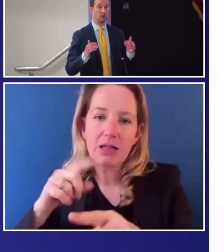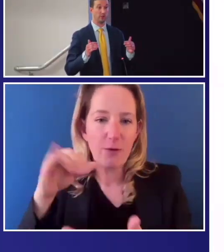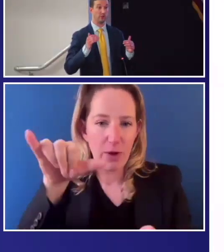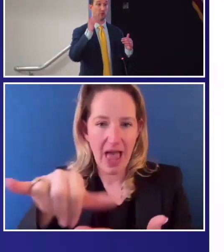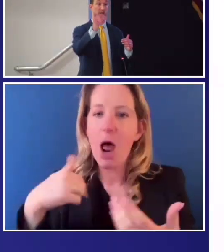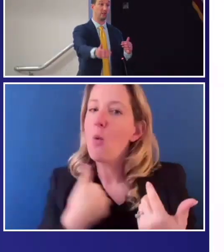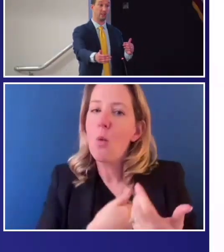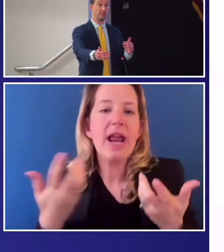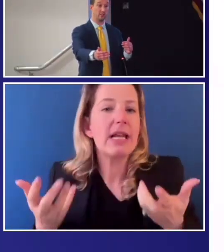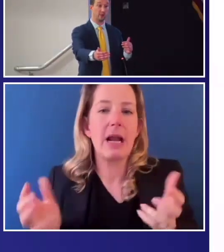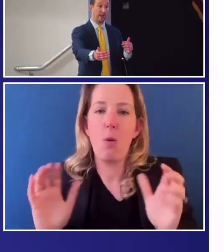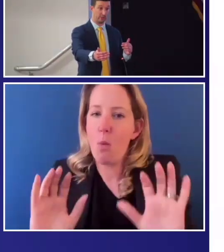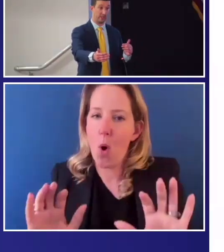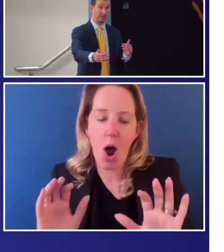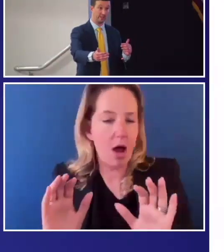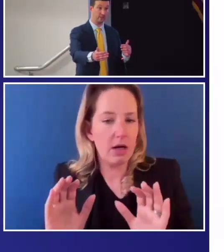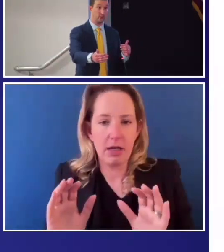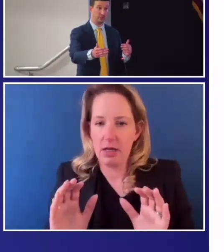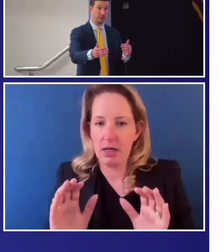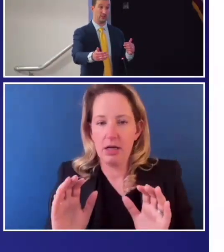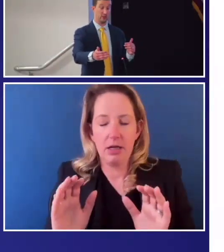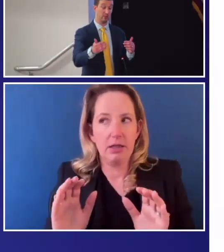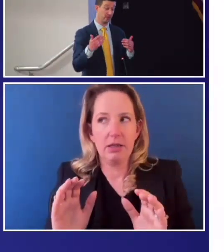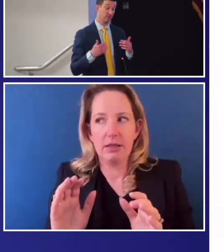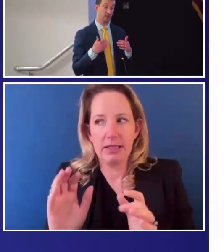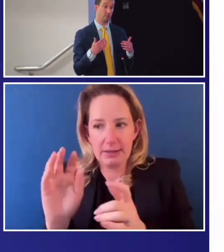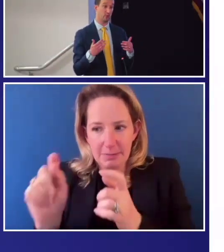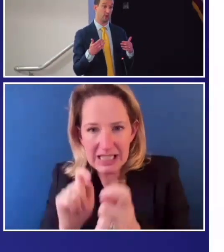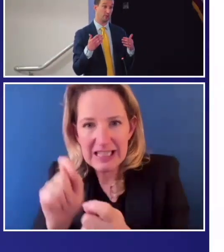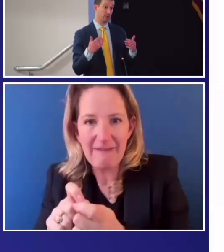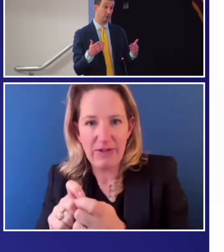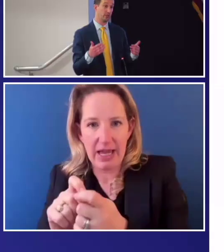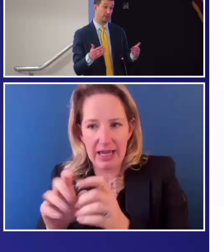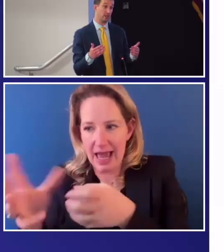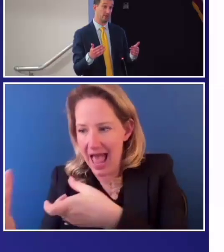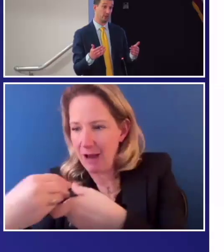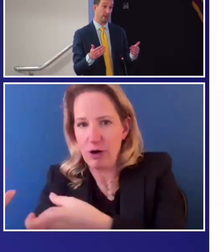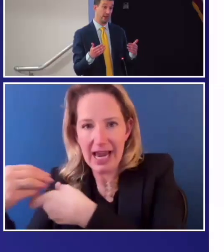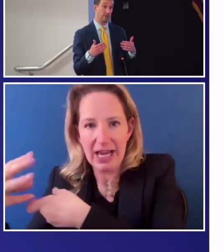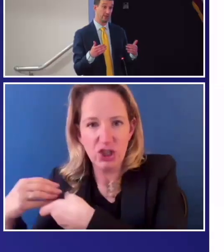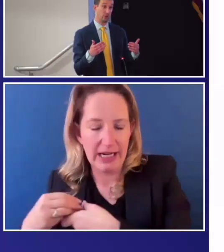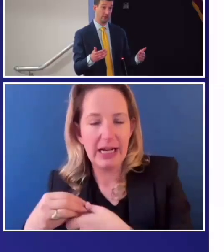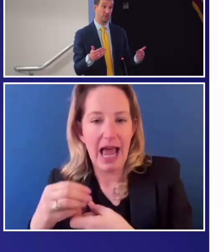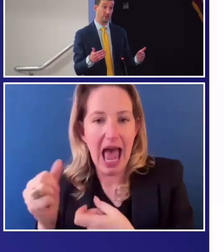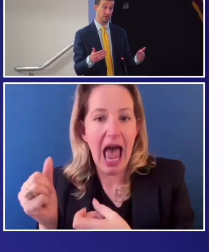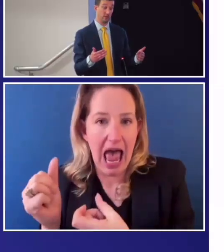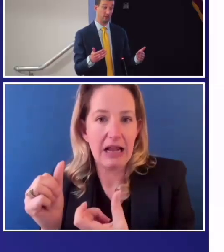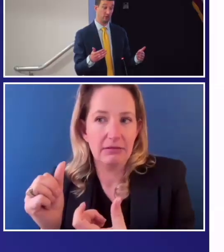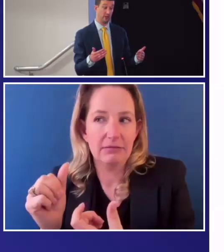jump directly to aggregating at the two-digit CIP, because some programs do get covered by -- at the four-digit CIP level,